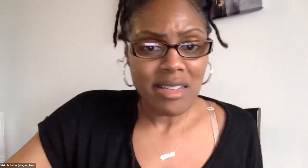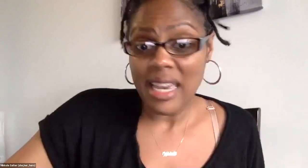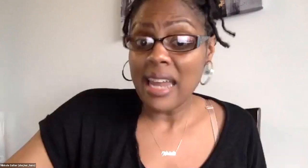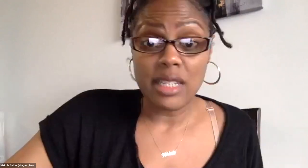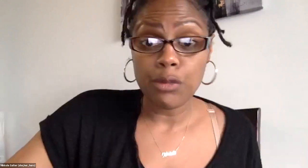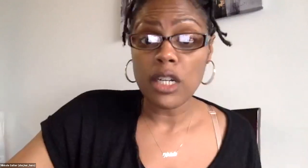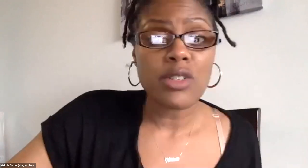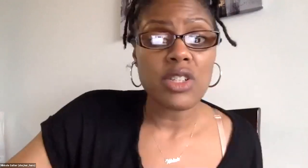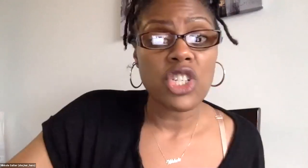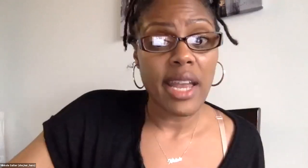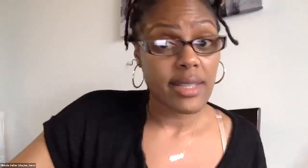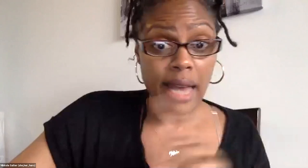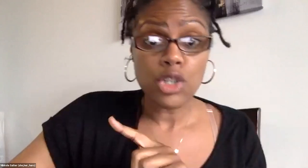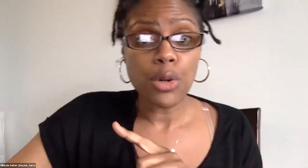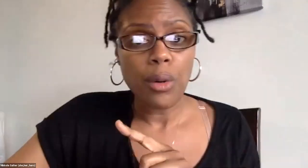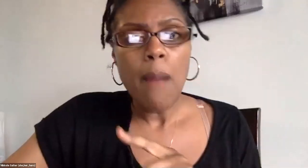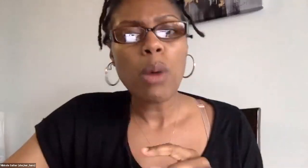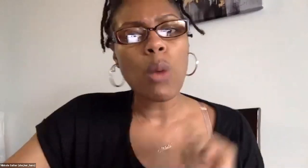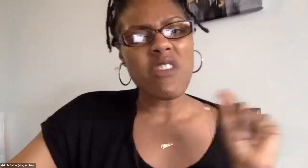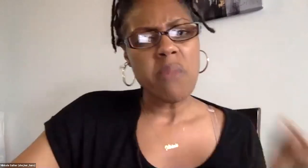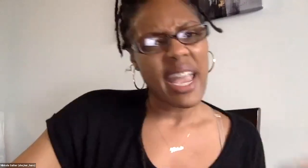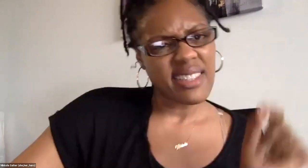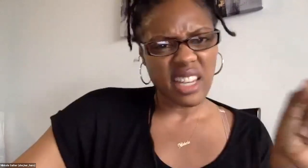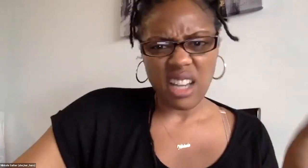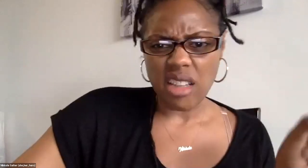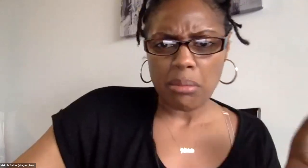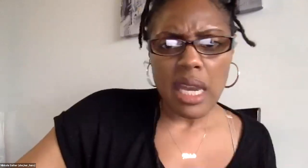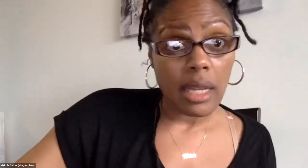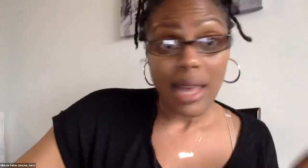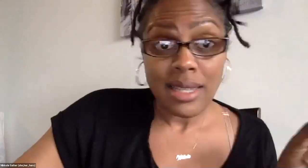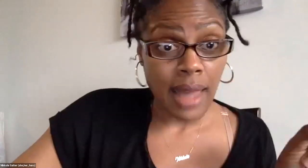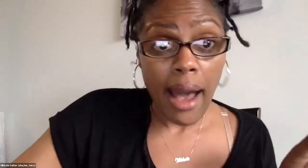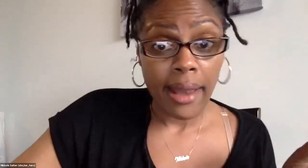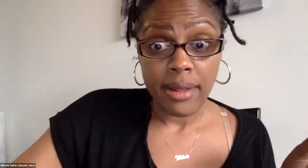Our skin has different colors and shades, that's true, but what we've made skin color mean, that's a lie.